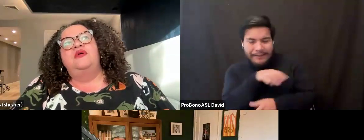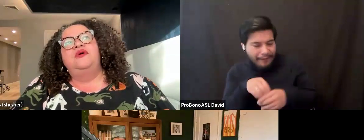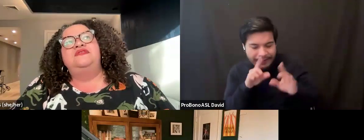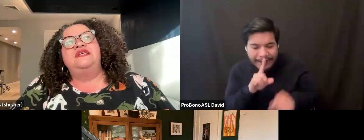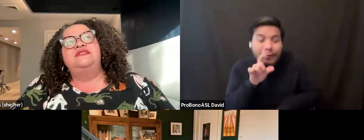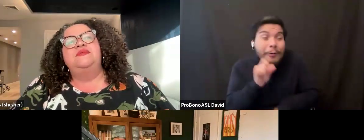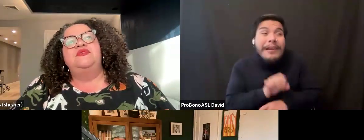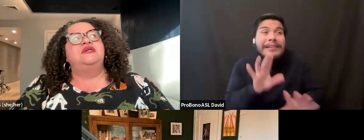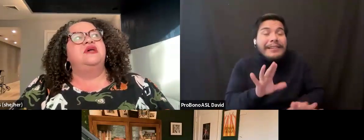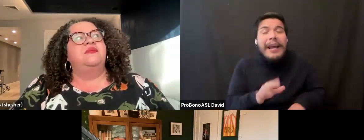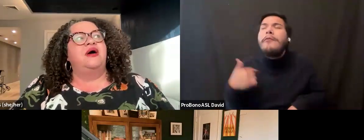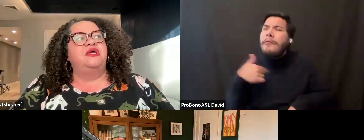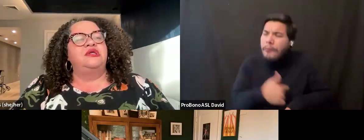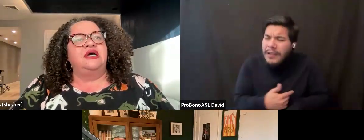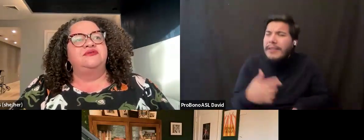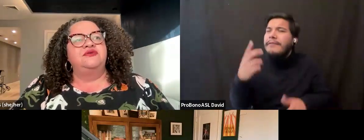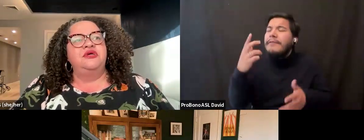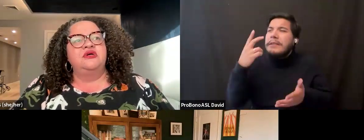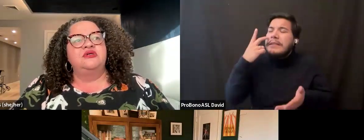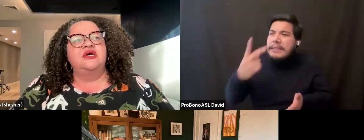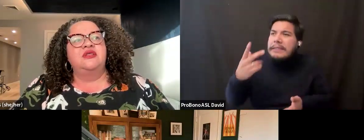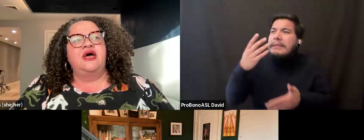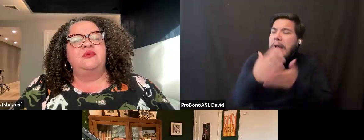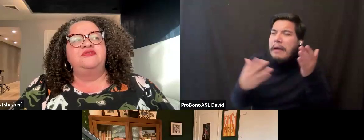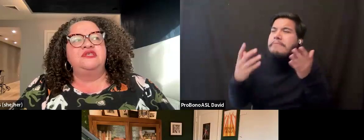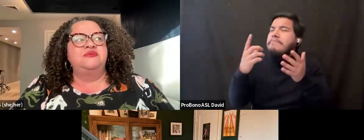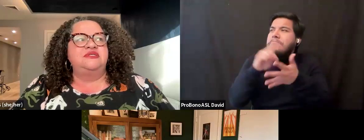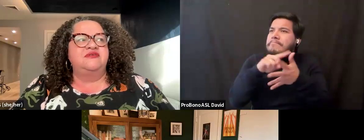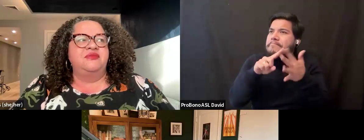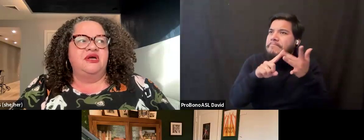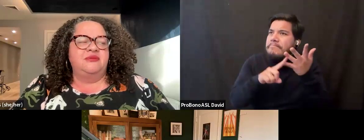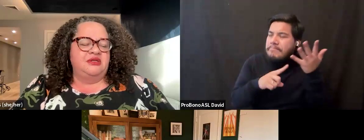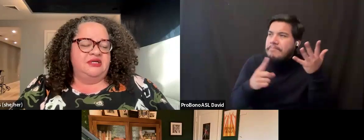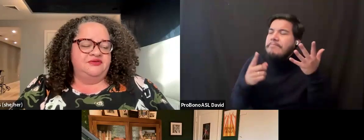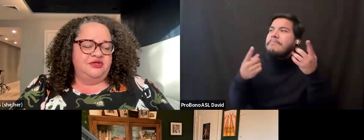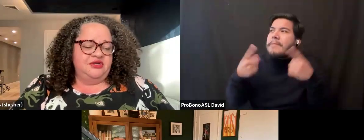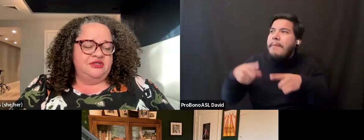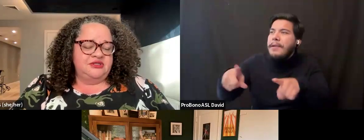and we've seen some things come out in the last few years that we've seen some pieces of media come out in the last few years